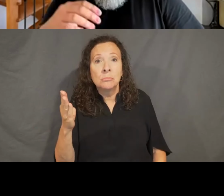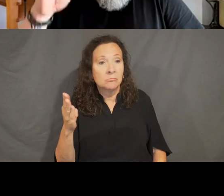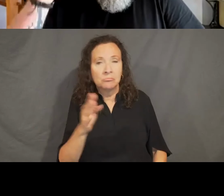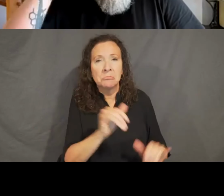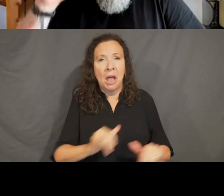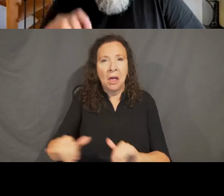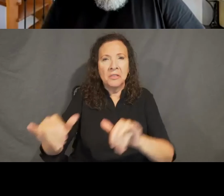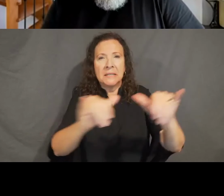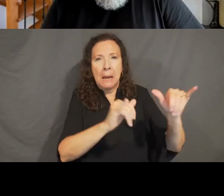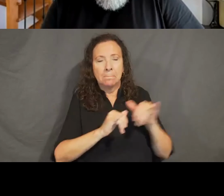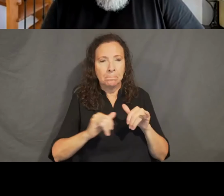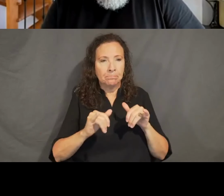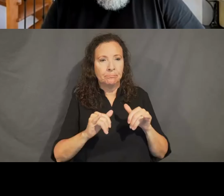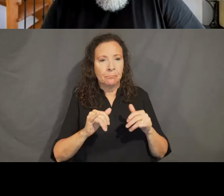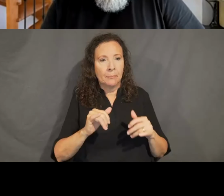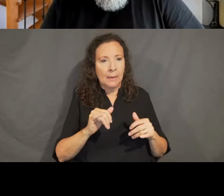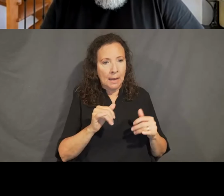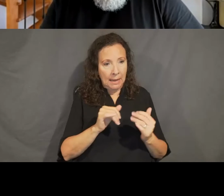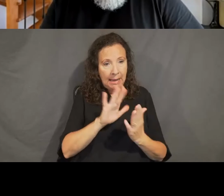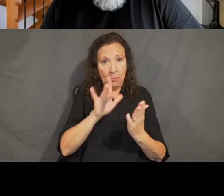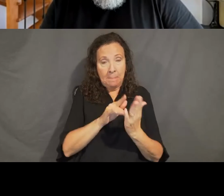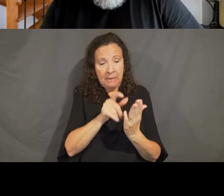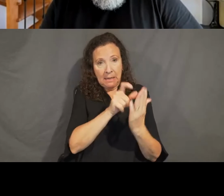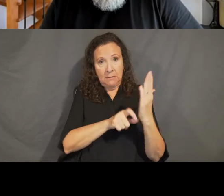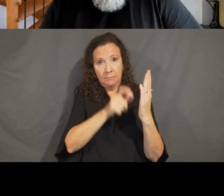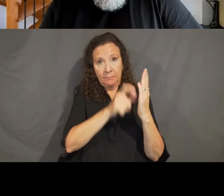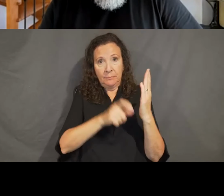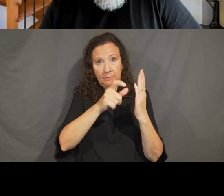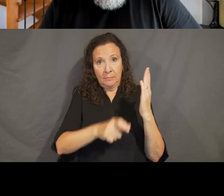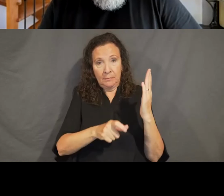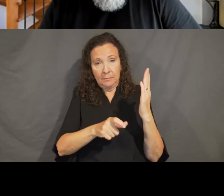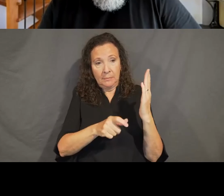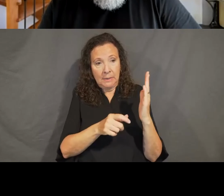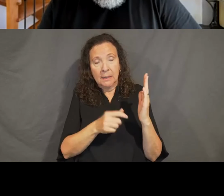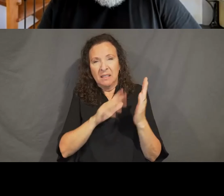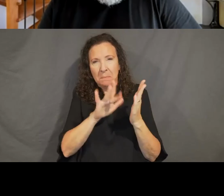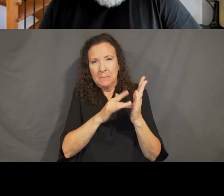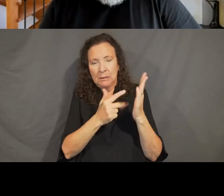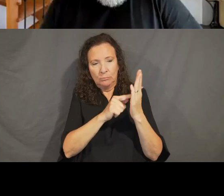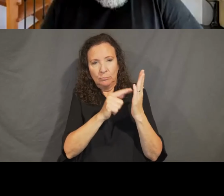When you look at the provinces in the middle, for Alberta, Saskatchewan, and Manitoba, that